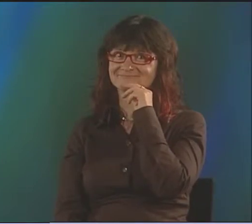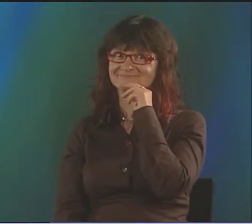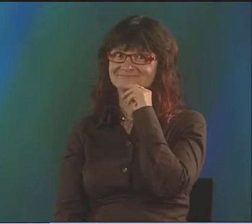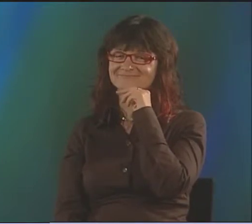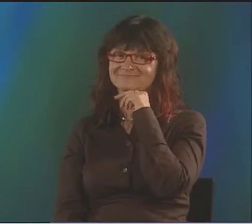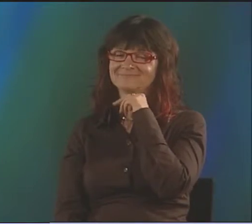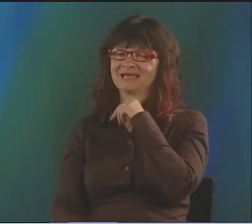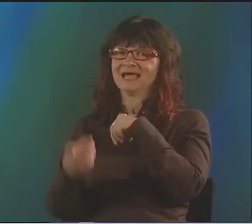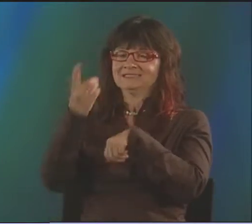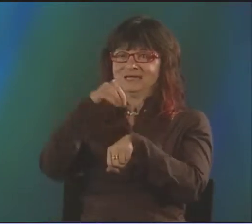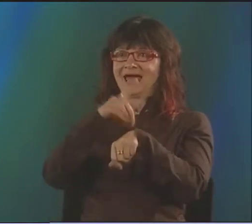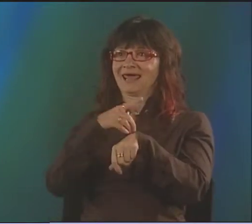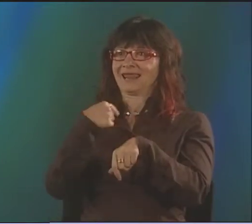YES.